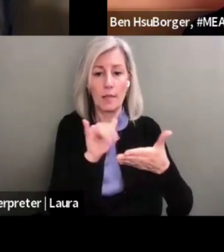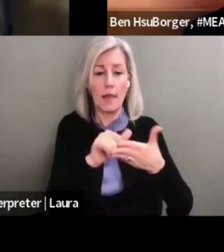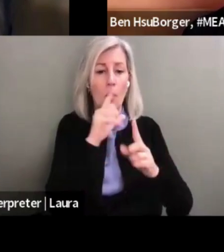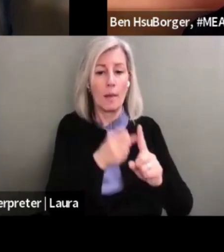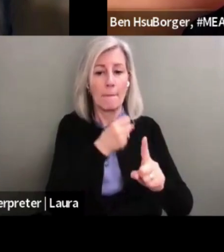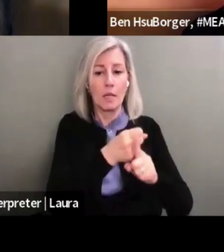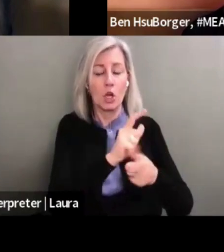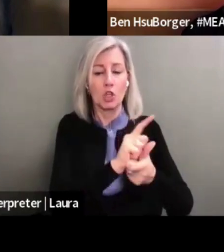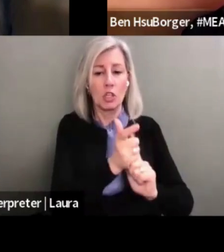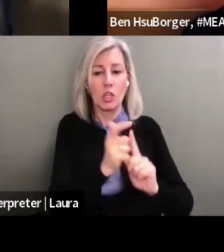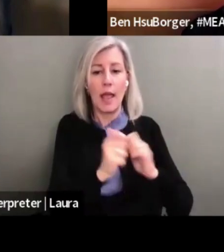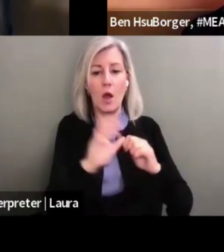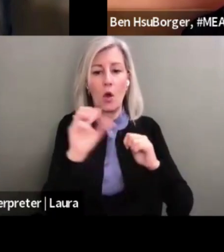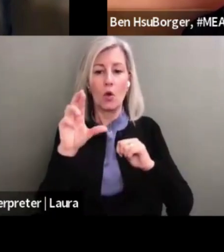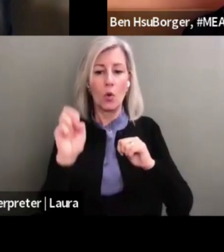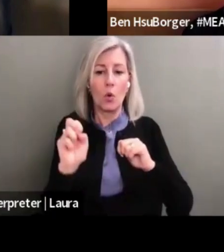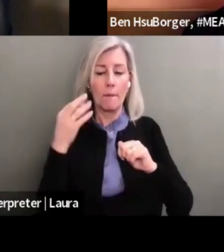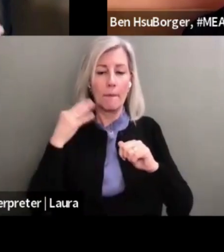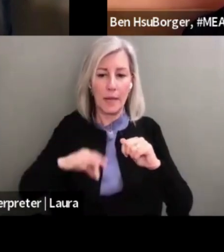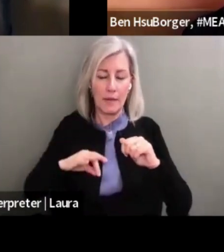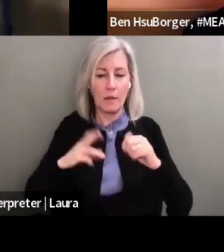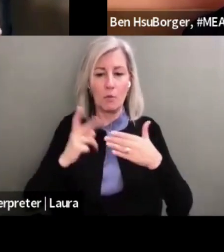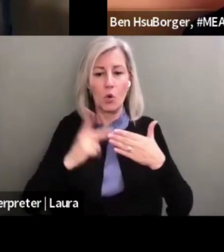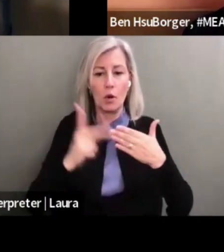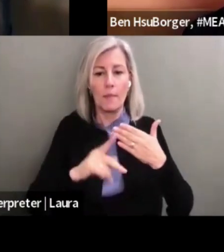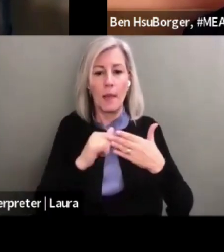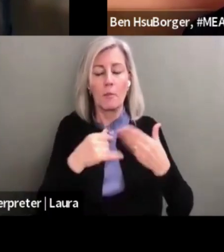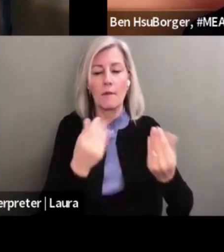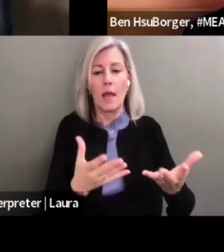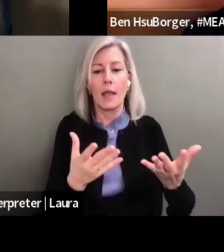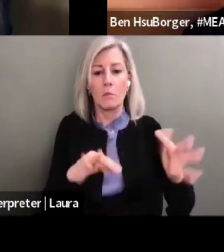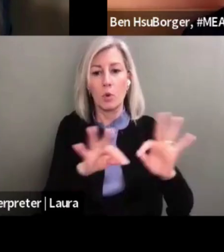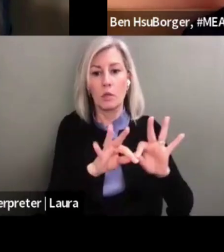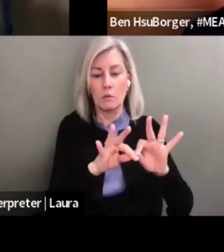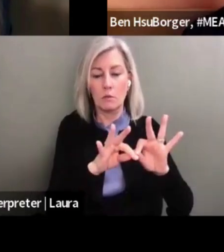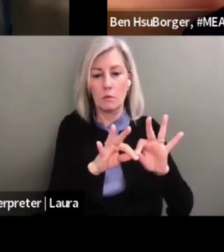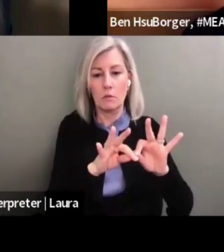the elements of H.R. 1 that we are watching most closely